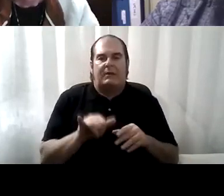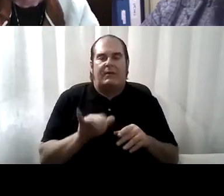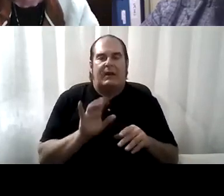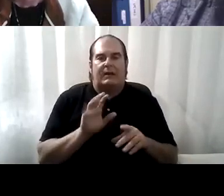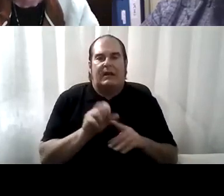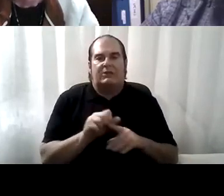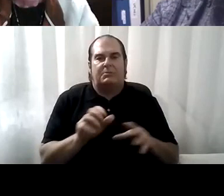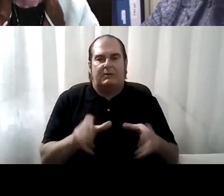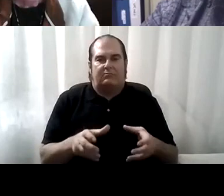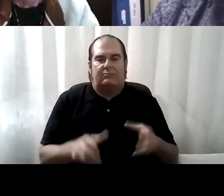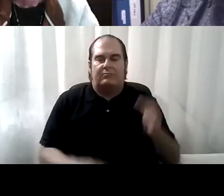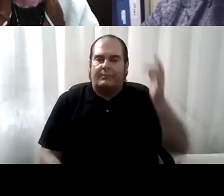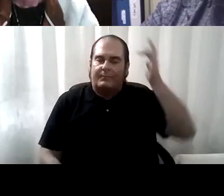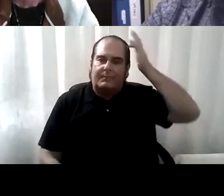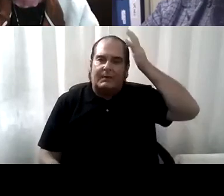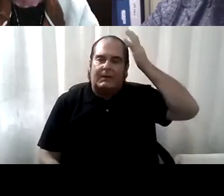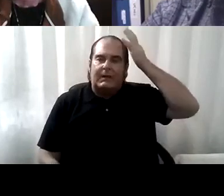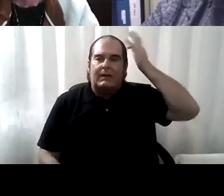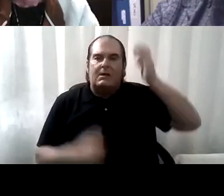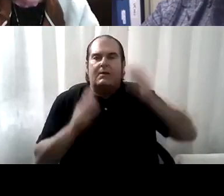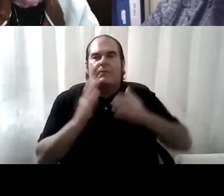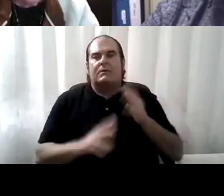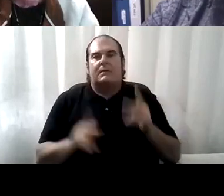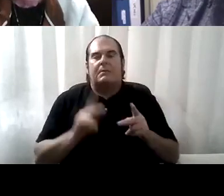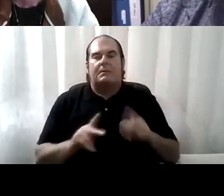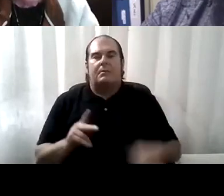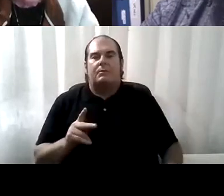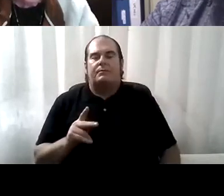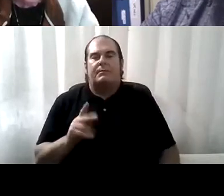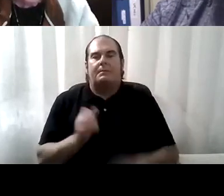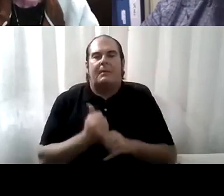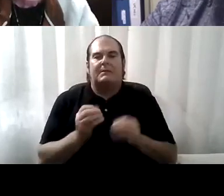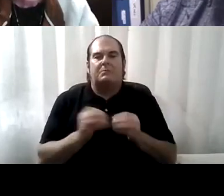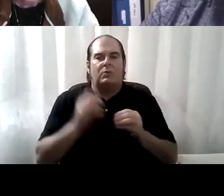And for some of it it makes more sense for them to visit our LMHA versus a neighboring